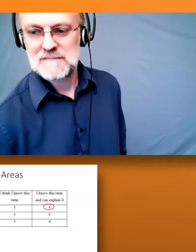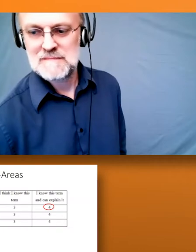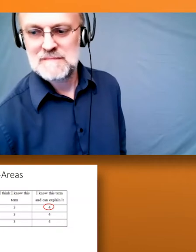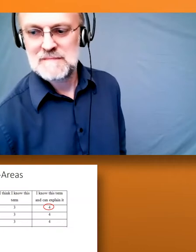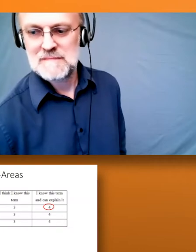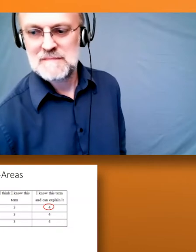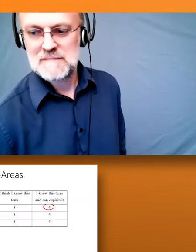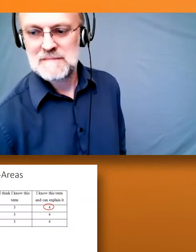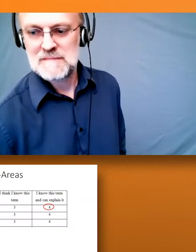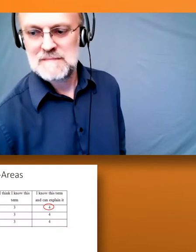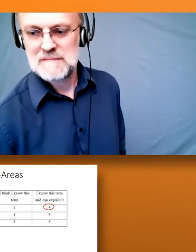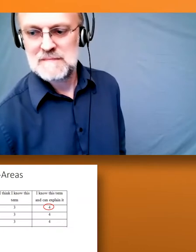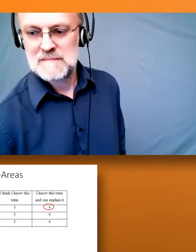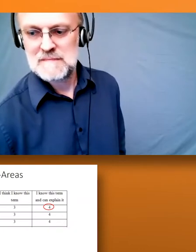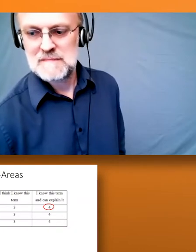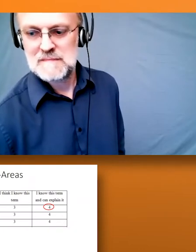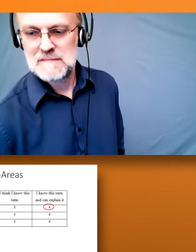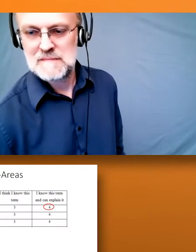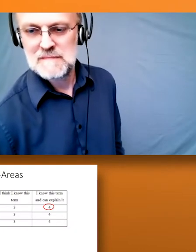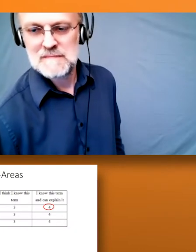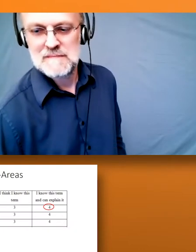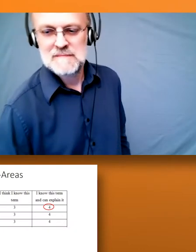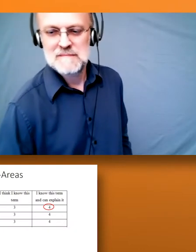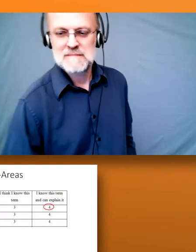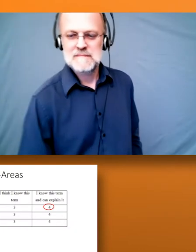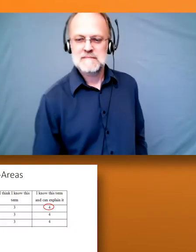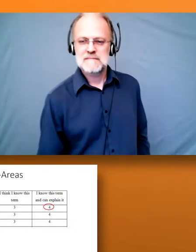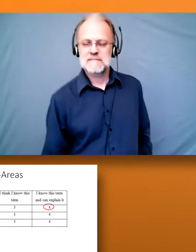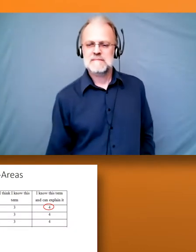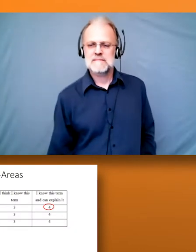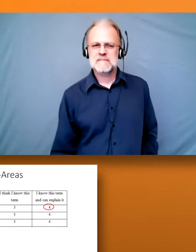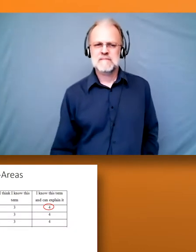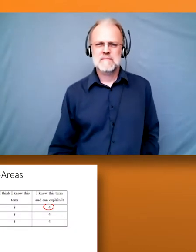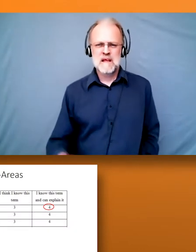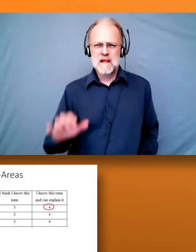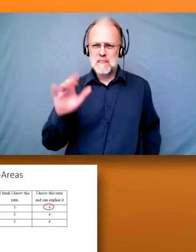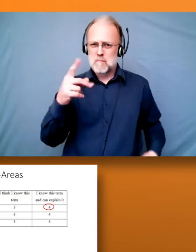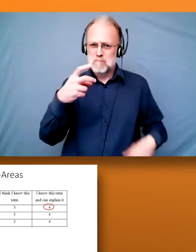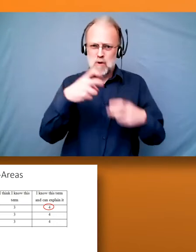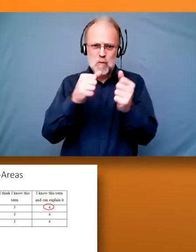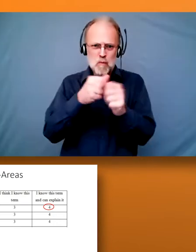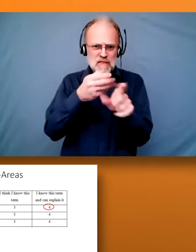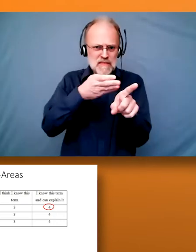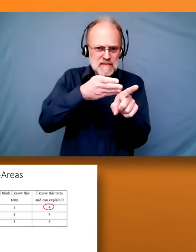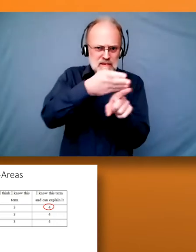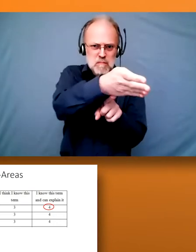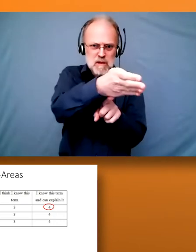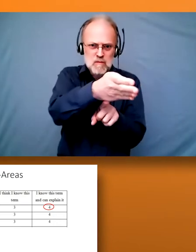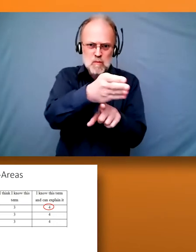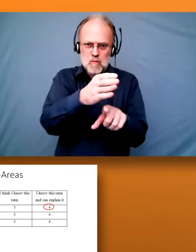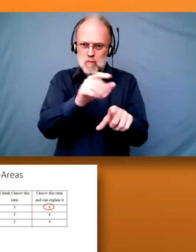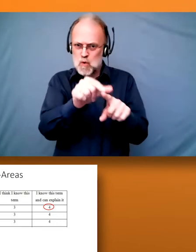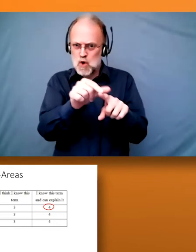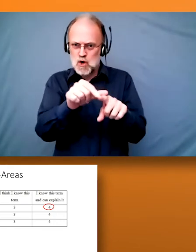is that we don't see them a lot because we're only reading or only seeing them in that domain,